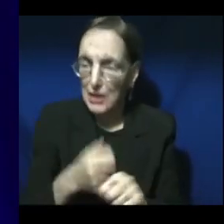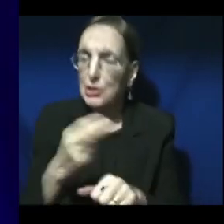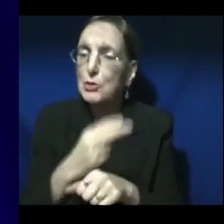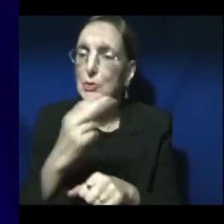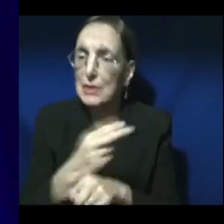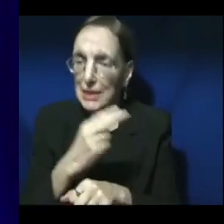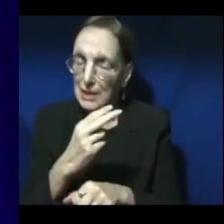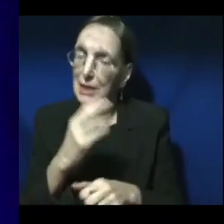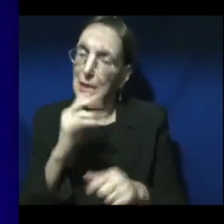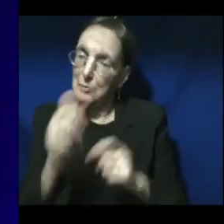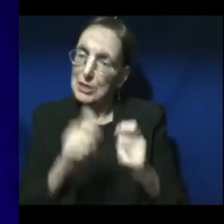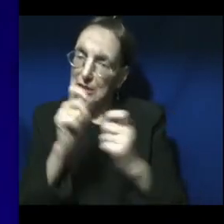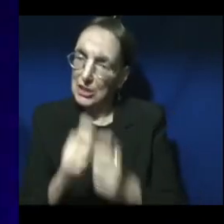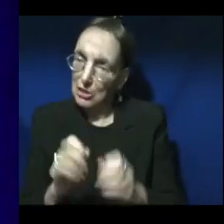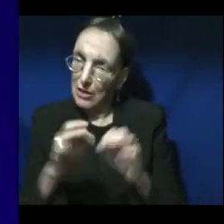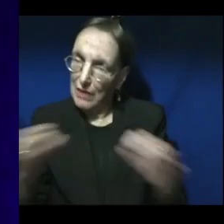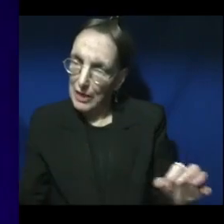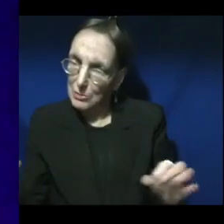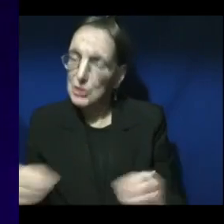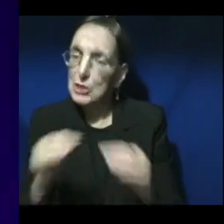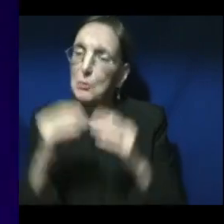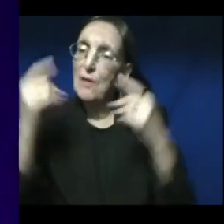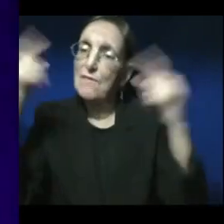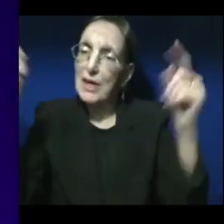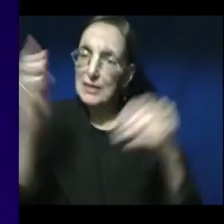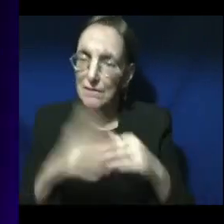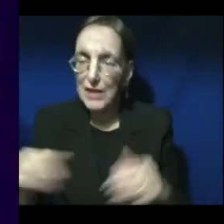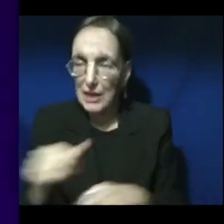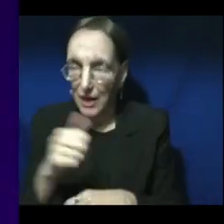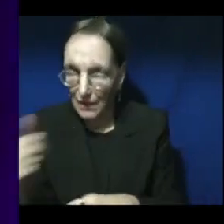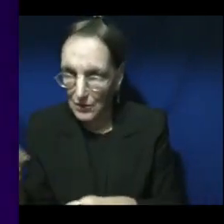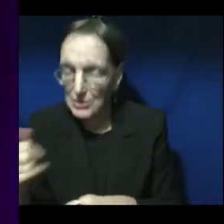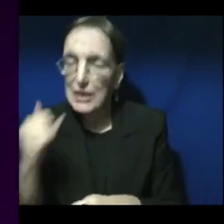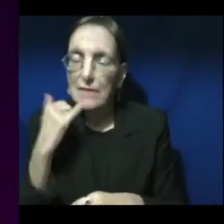that language, if we understand the science of those magic words, we can increase our impact.